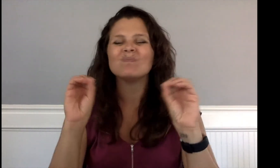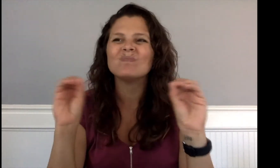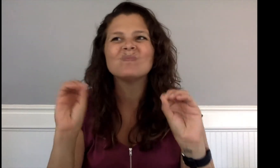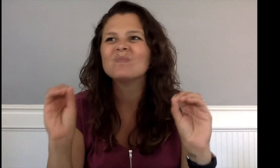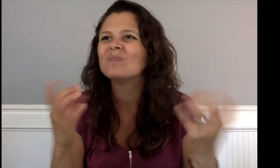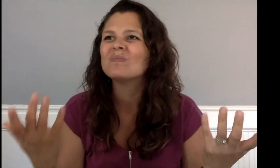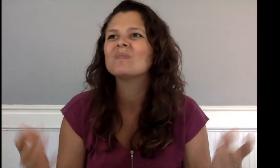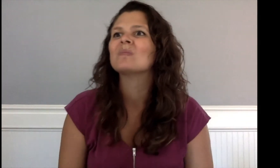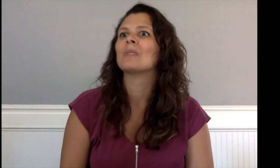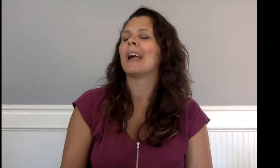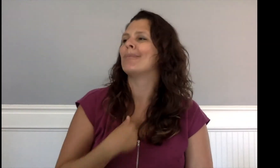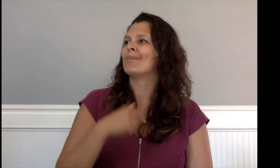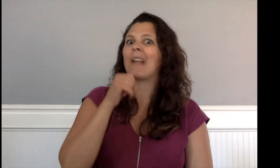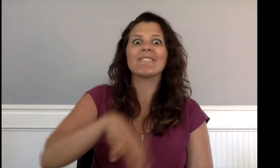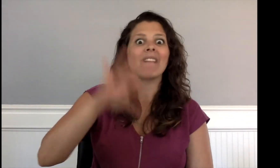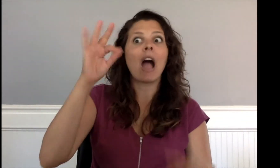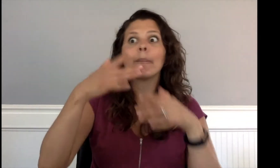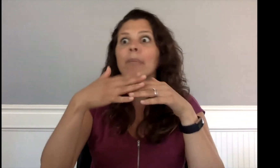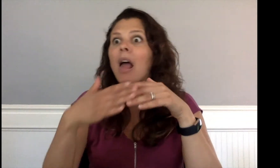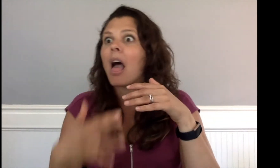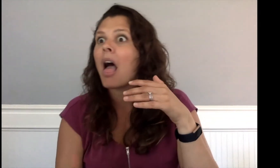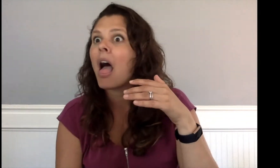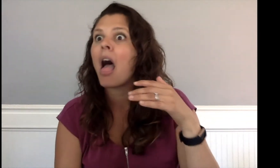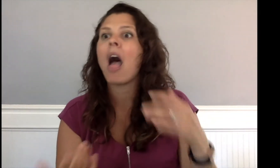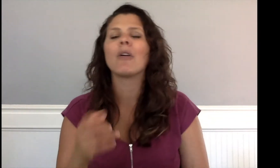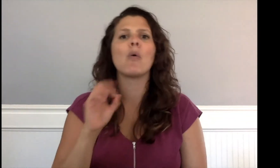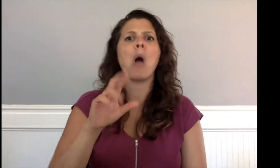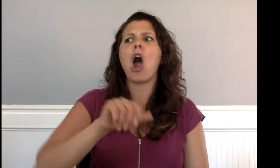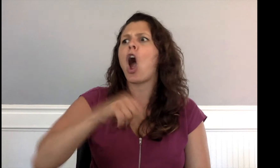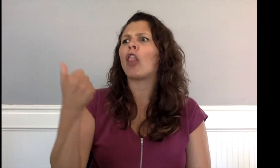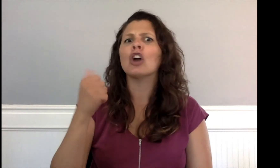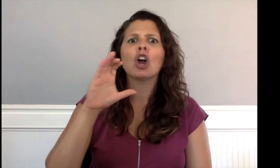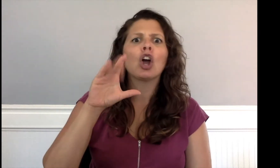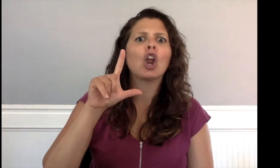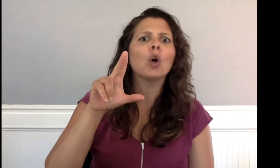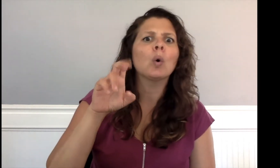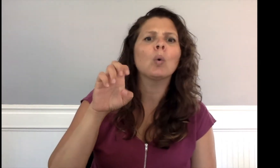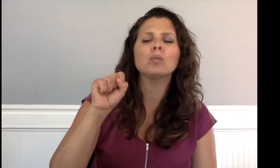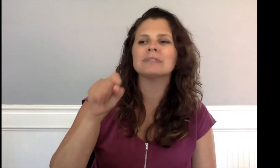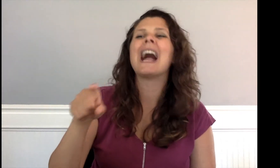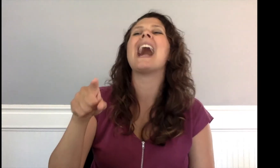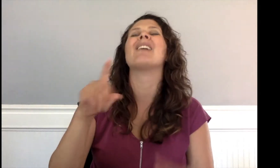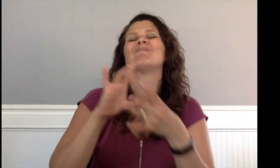I didn't find any blood or any other clues